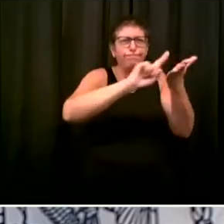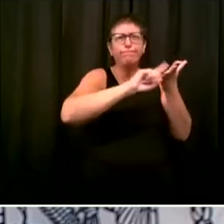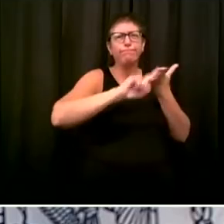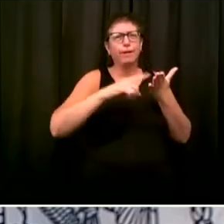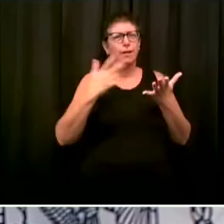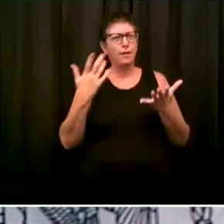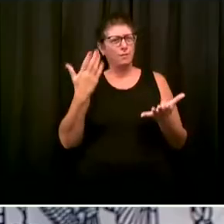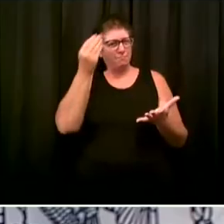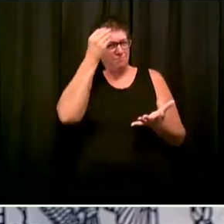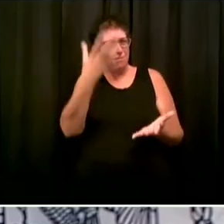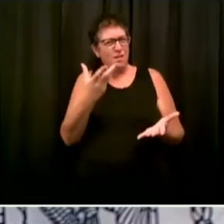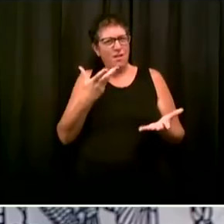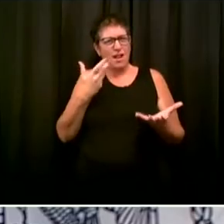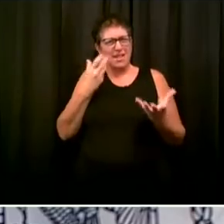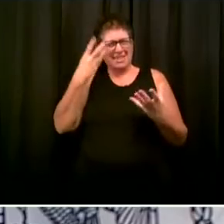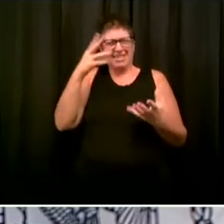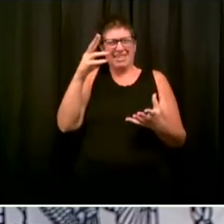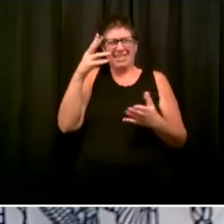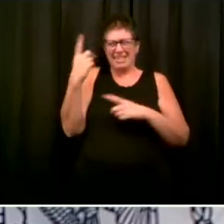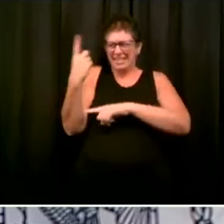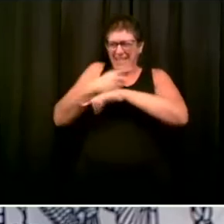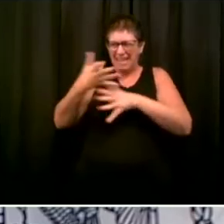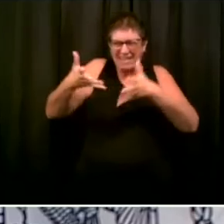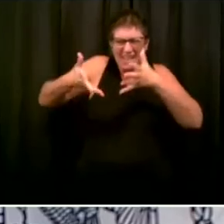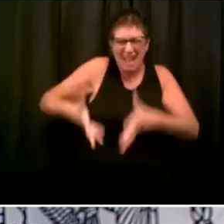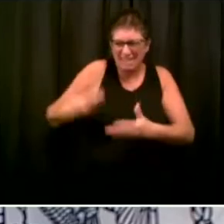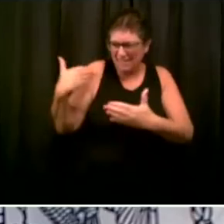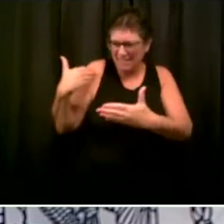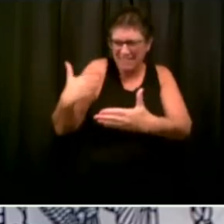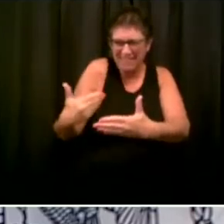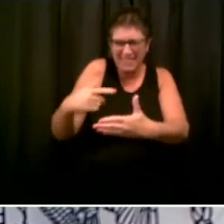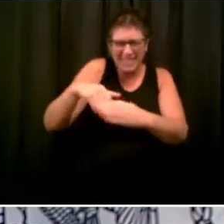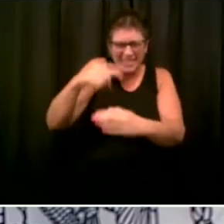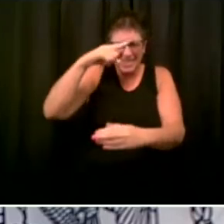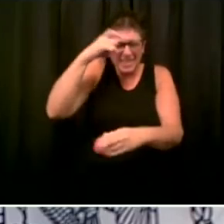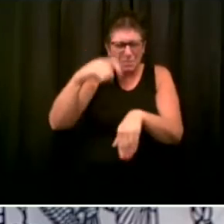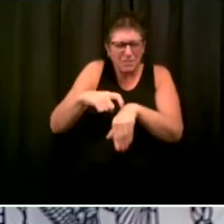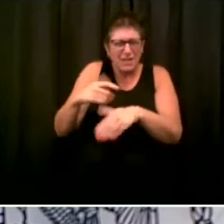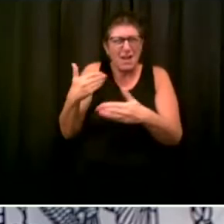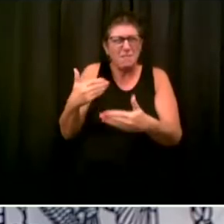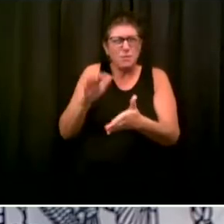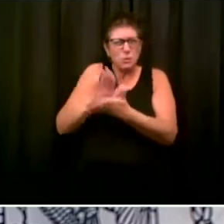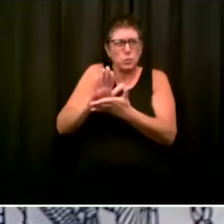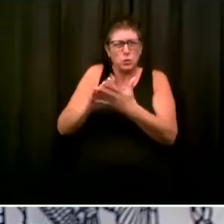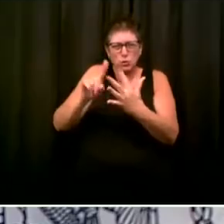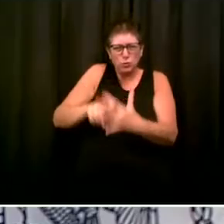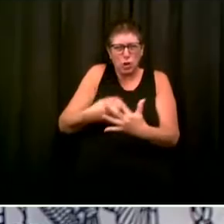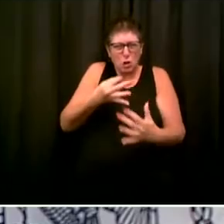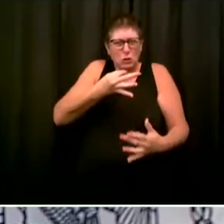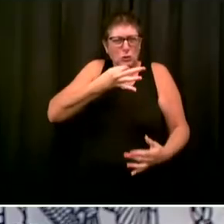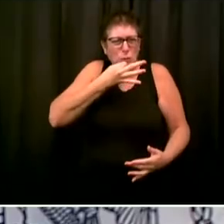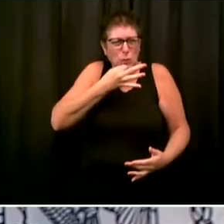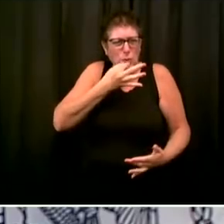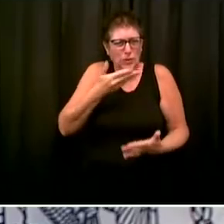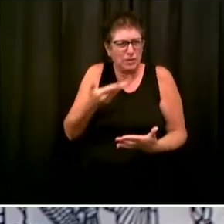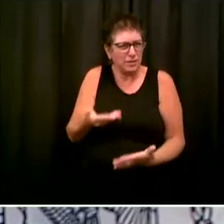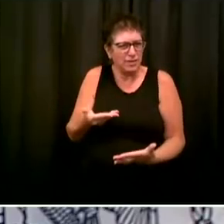UNTIL NOW, ABOUT 15